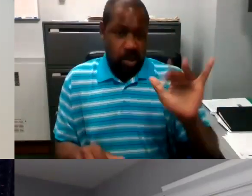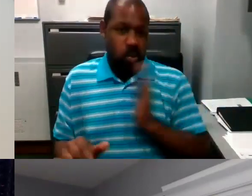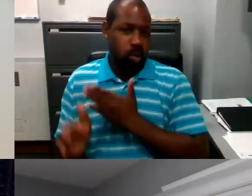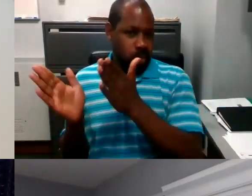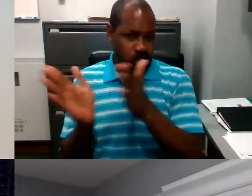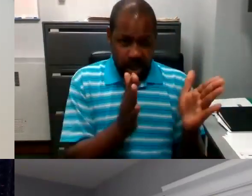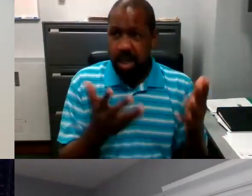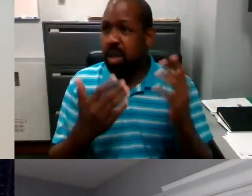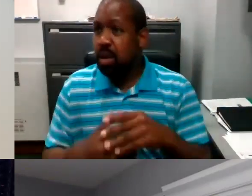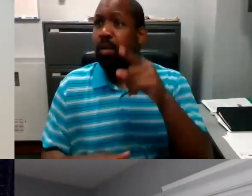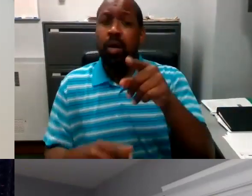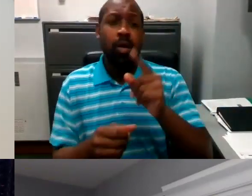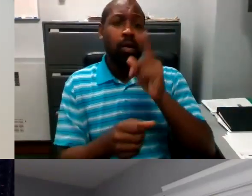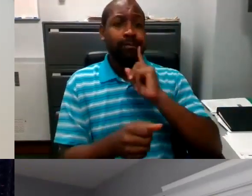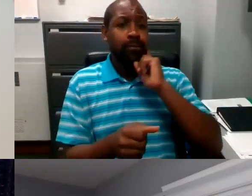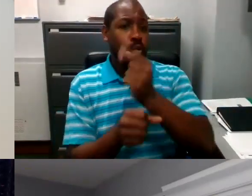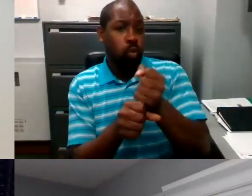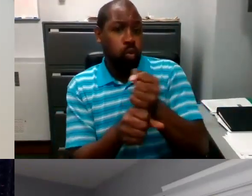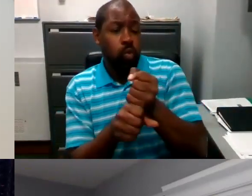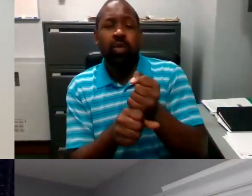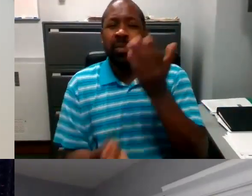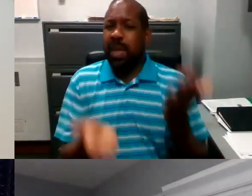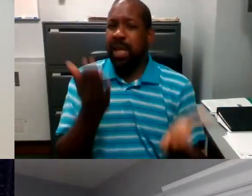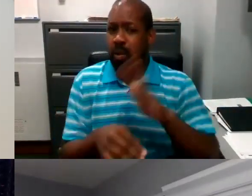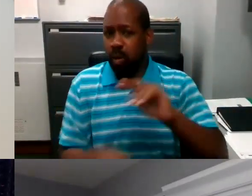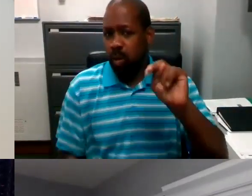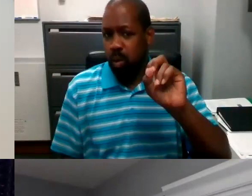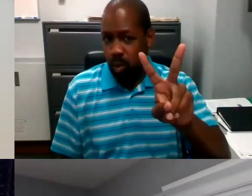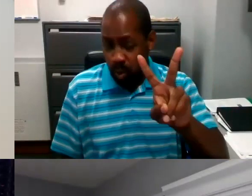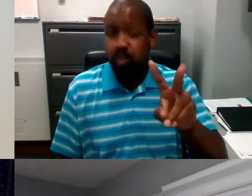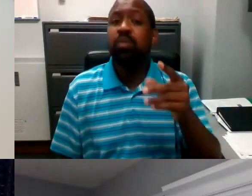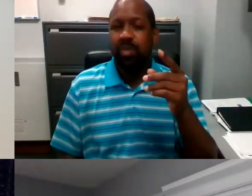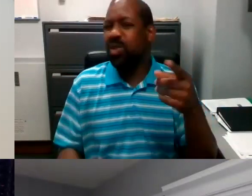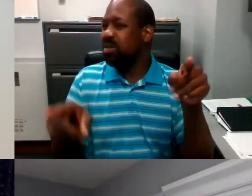AND EXPOSE THE COMMUNITY TO PEOPLE OF COLOR WHO ARE WORKING HERE. AND WE WANT TO MAKE SURE THAT THAT HAPPENS DURING DEAF AWARENESS MONTH.